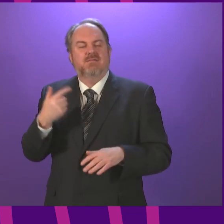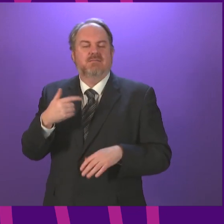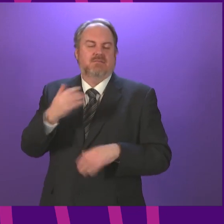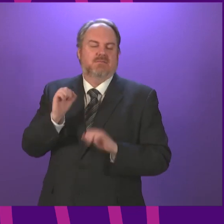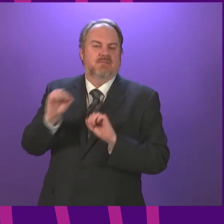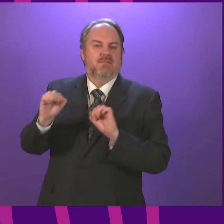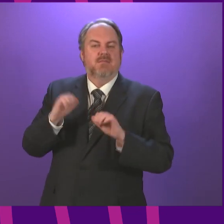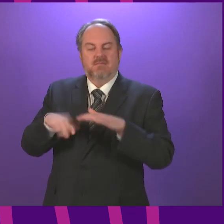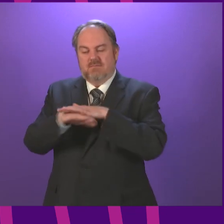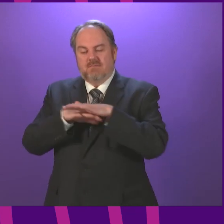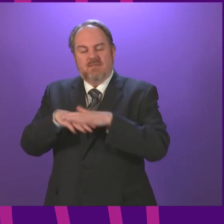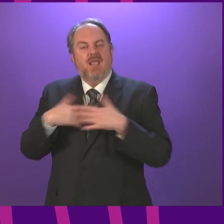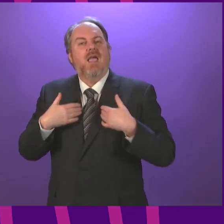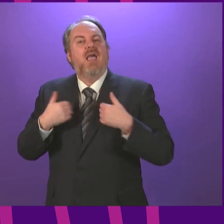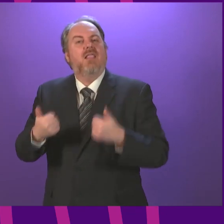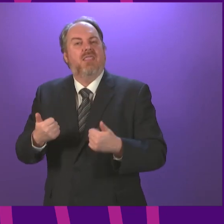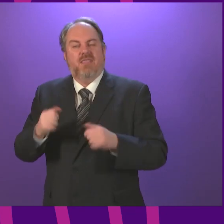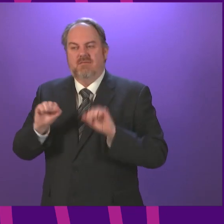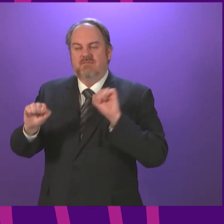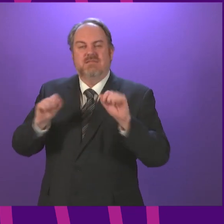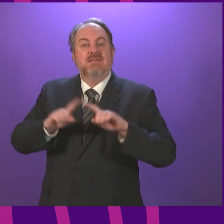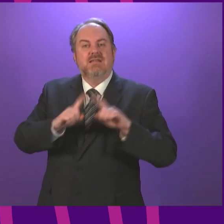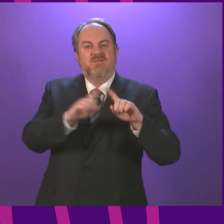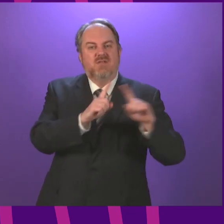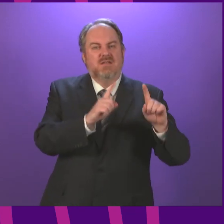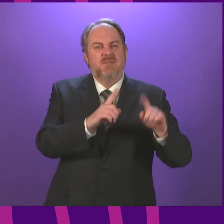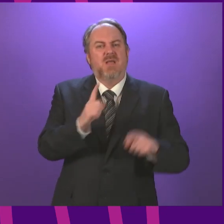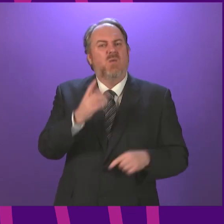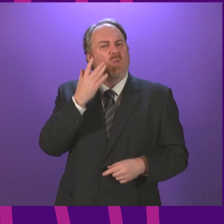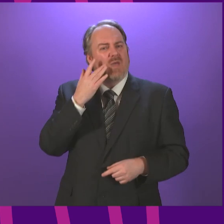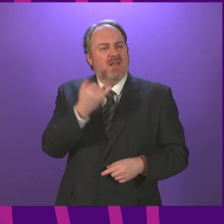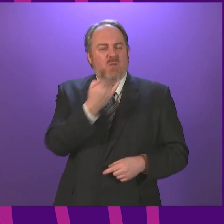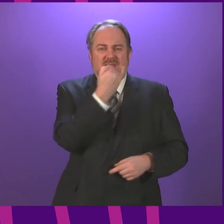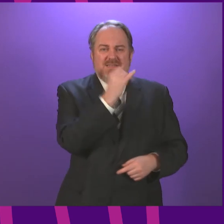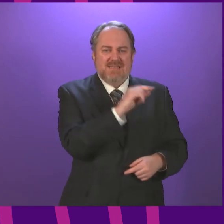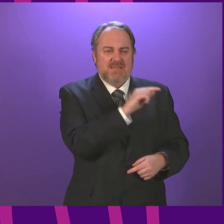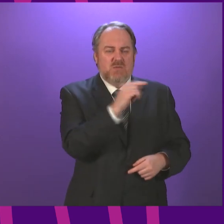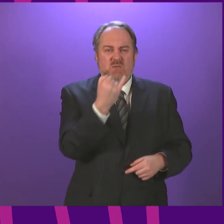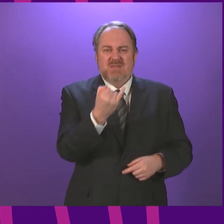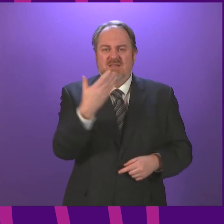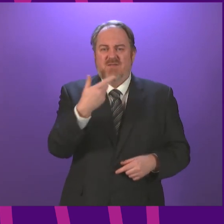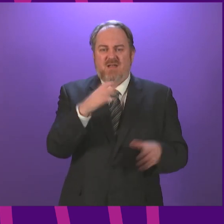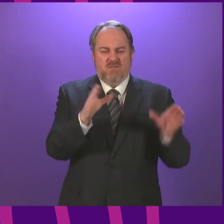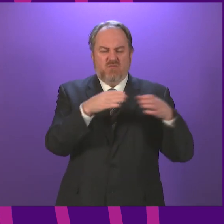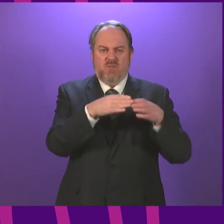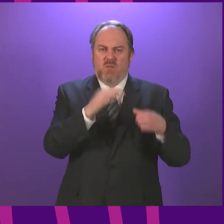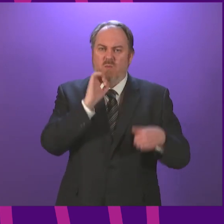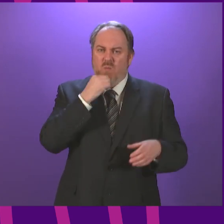there seems to be confusion about when those in the 60 to 65-year-old age group will receive their vaccination in Edinburgh.